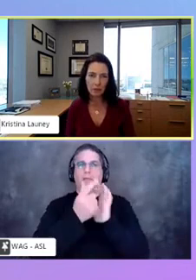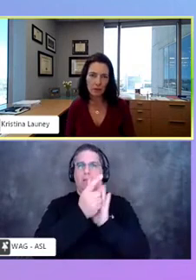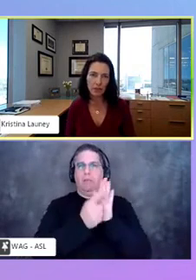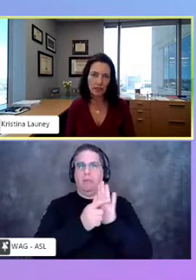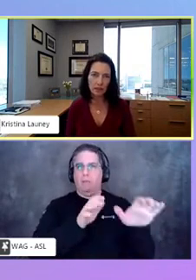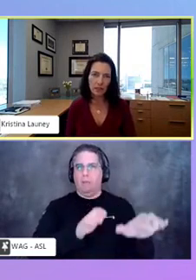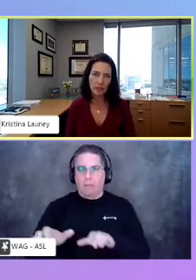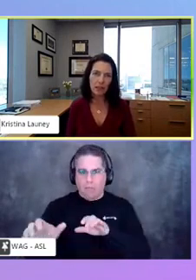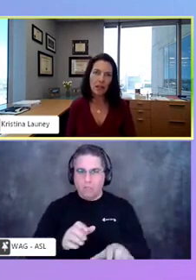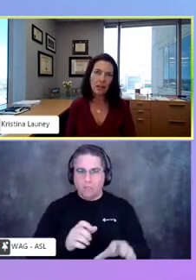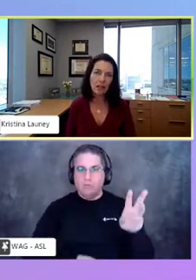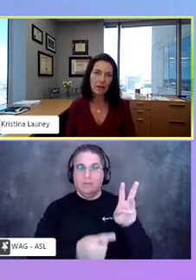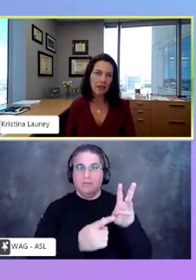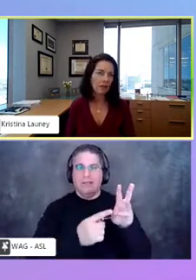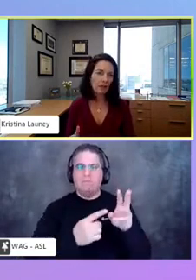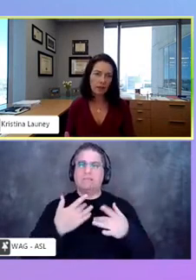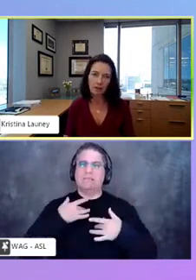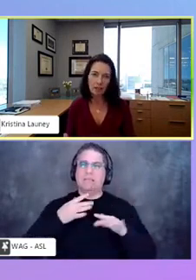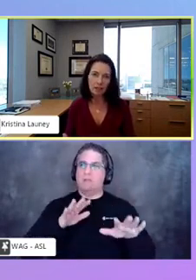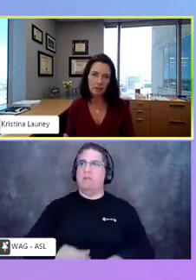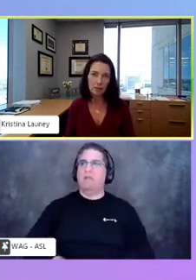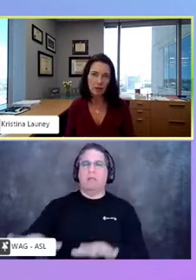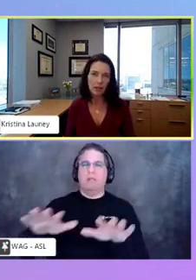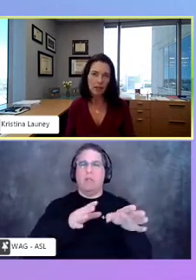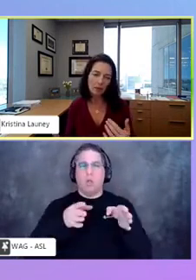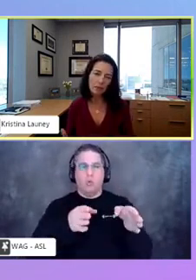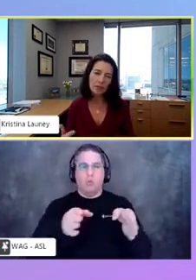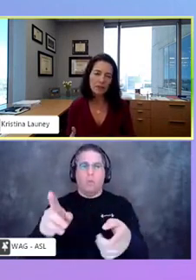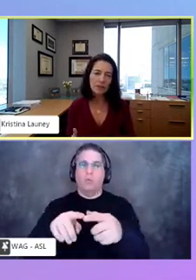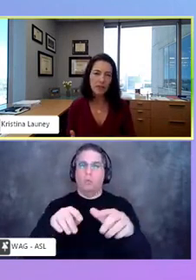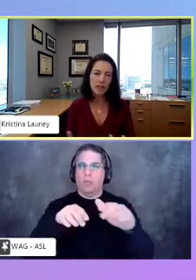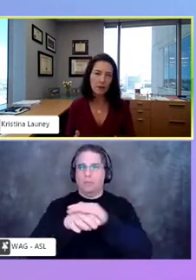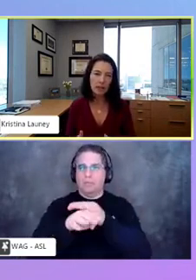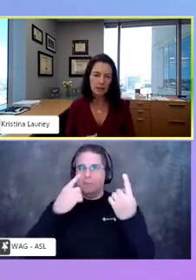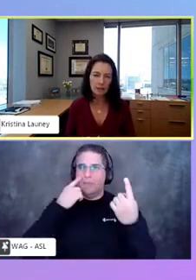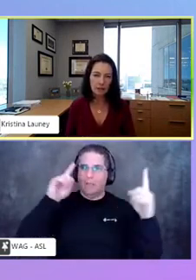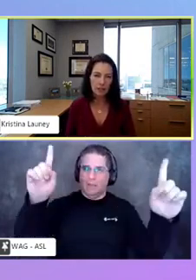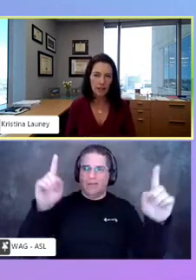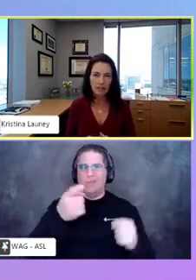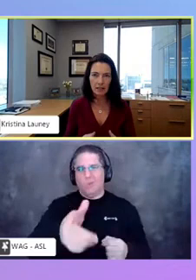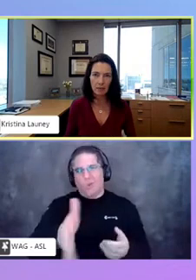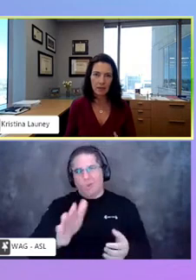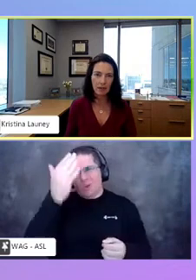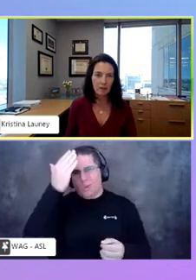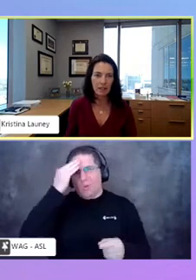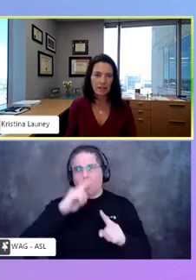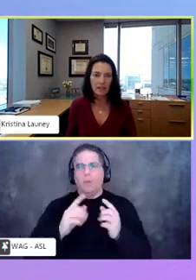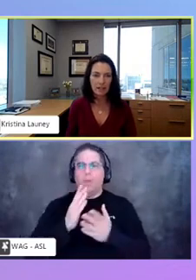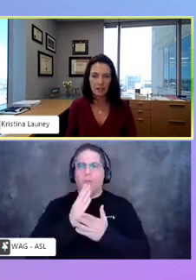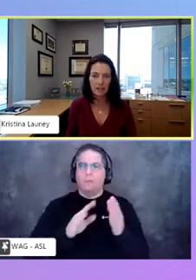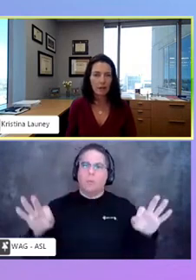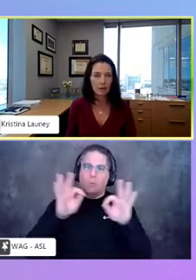have time, we'll strategies talk about for avoiding and ending legal auctions and the road map for accessibility. I